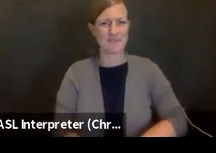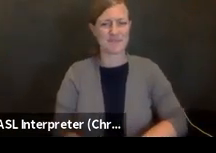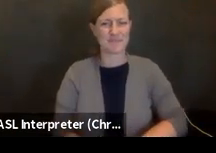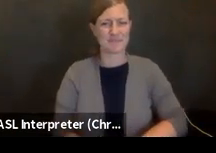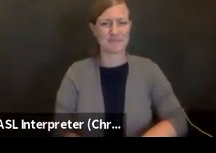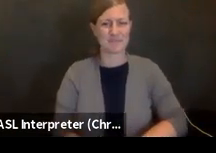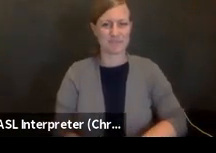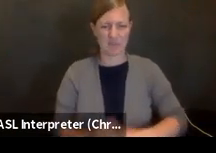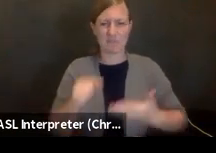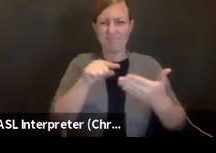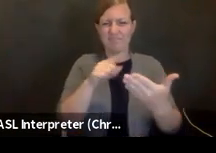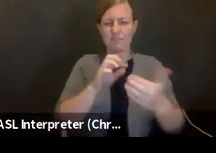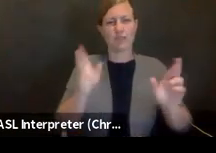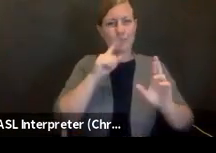ESD 189 - Amy Colburn: So I'll go back to this page, just in case anyone needs it.